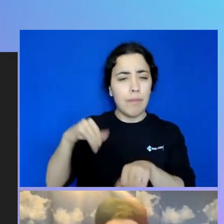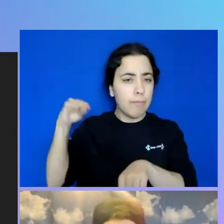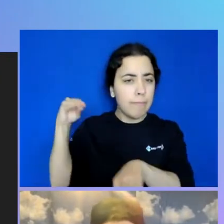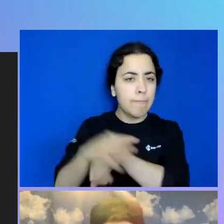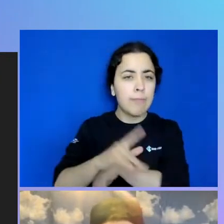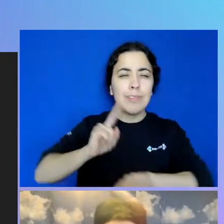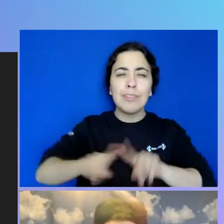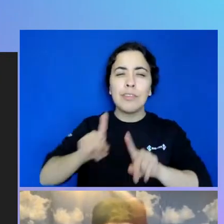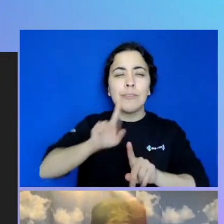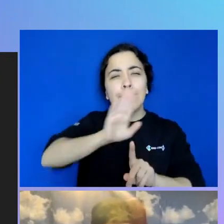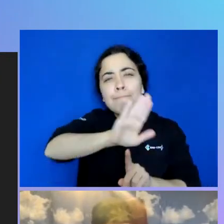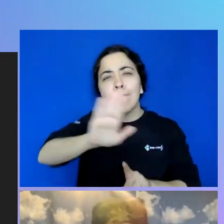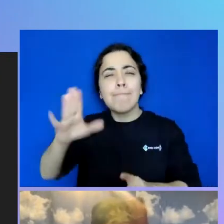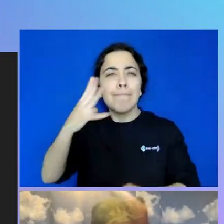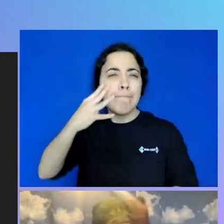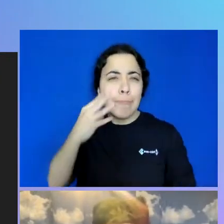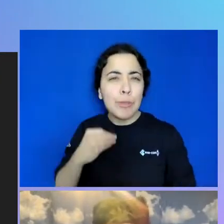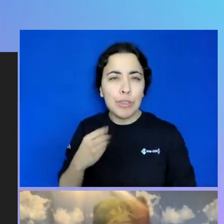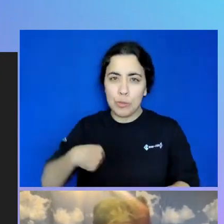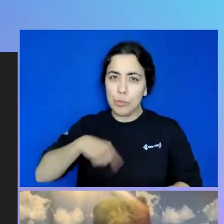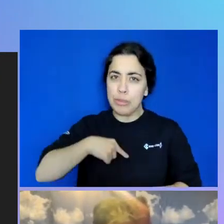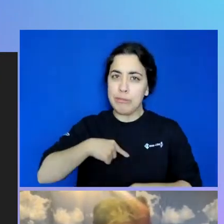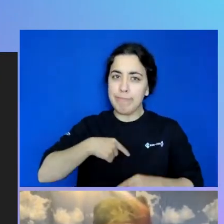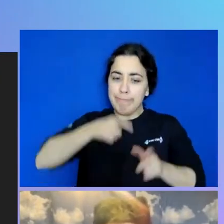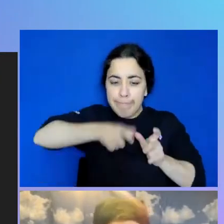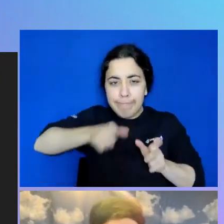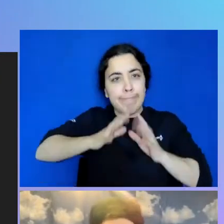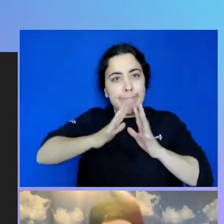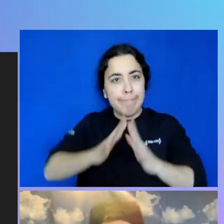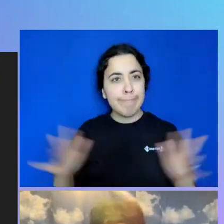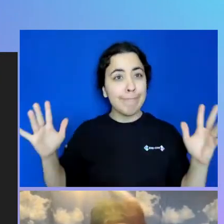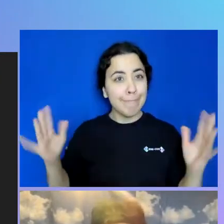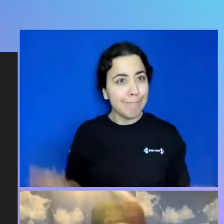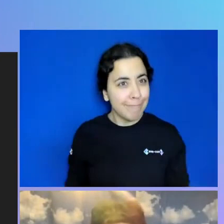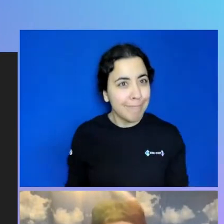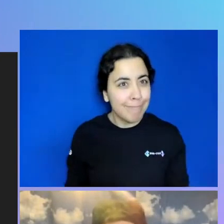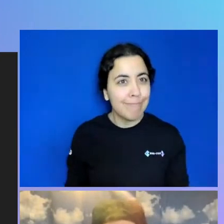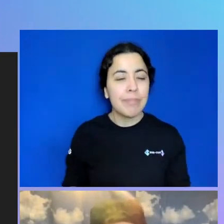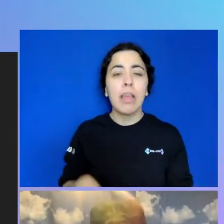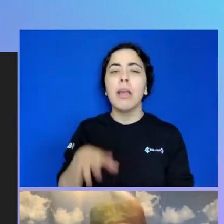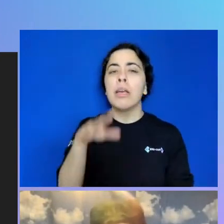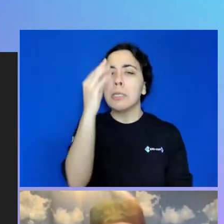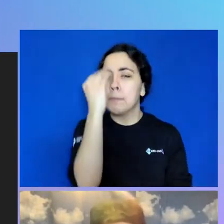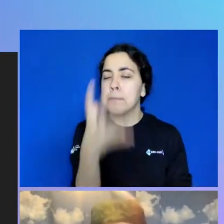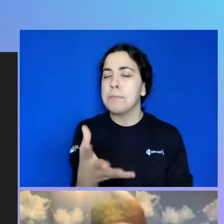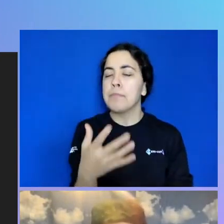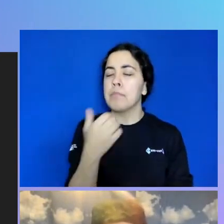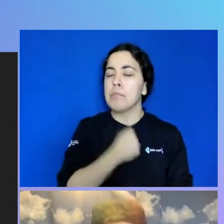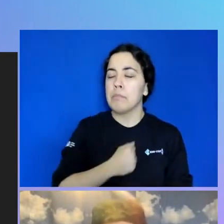different experiences that we have as people. And I just wanted to apologize. I do have a